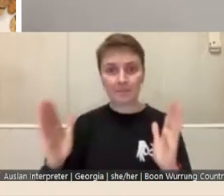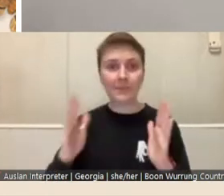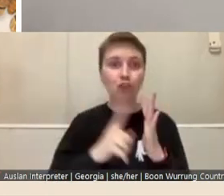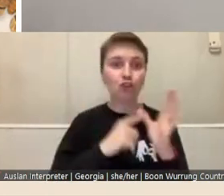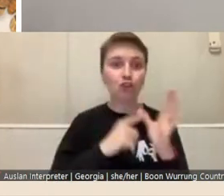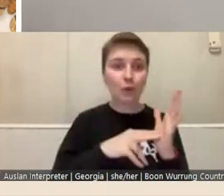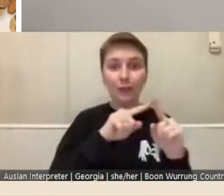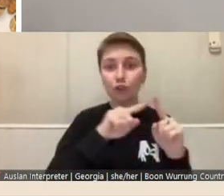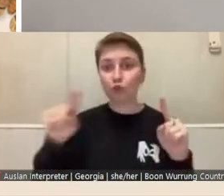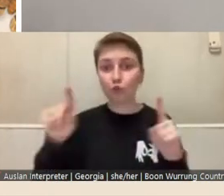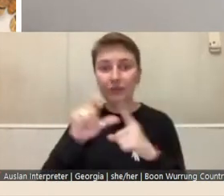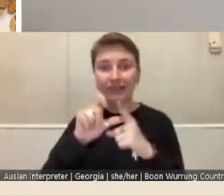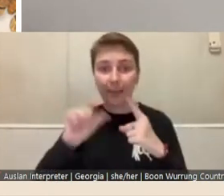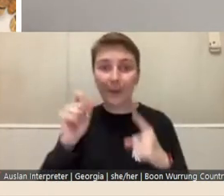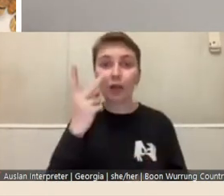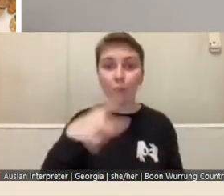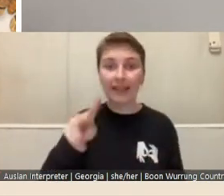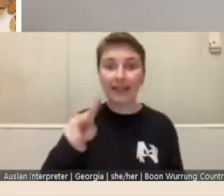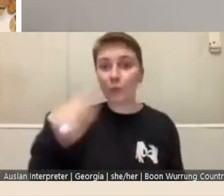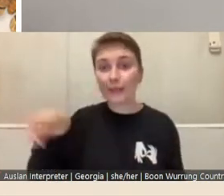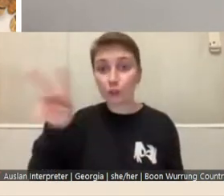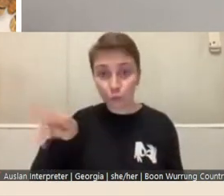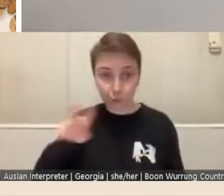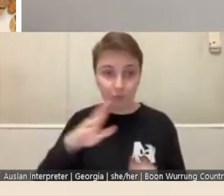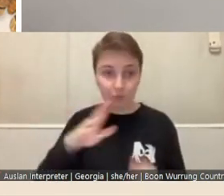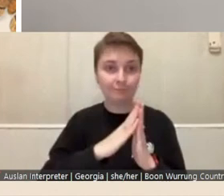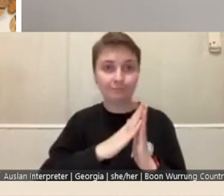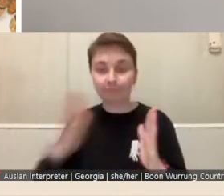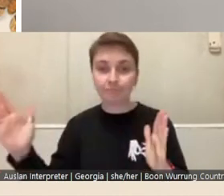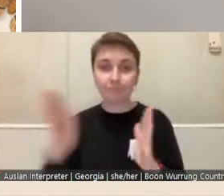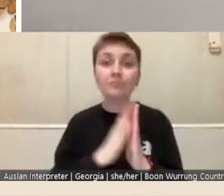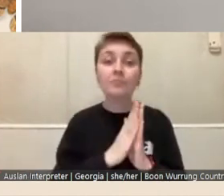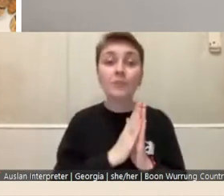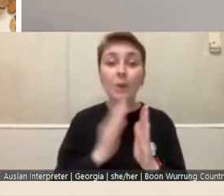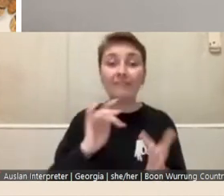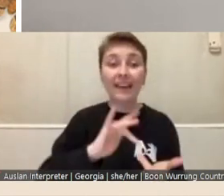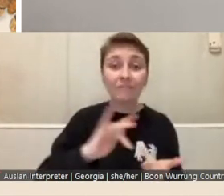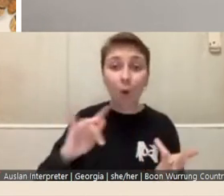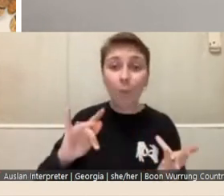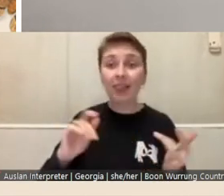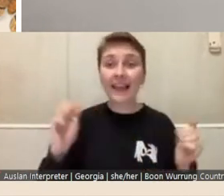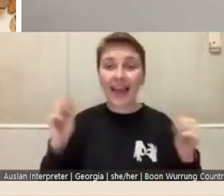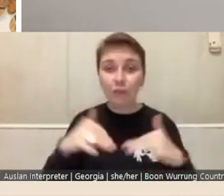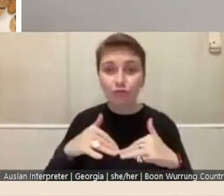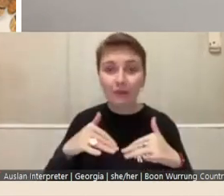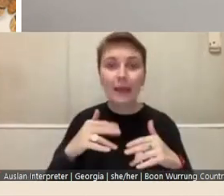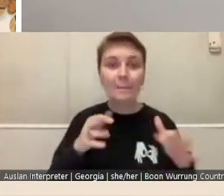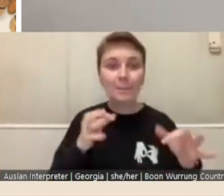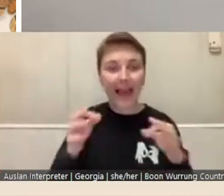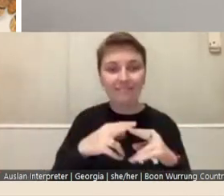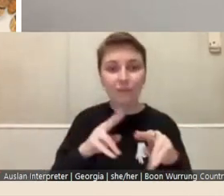2022. We have informal gatherings planned for fellows to meet their liaison librarians –